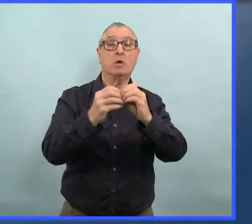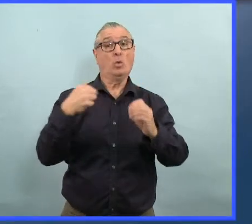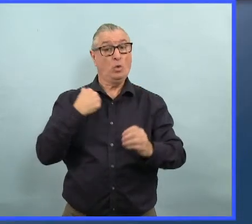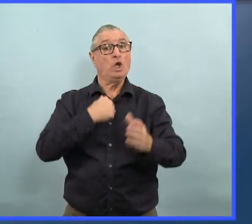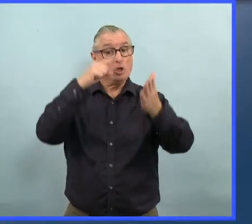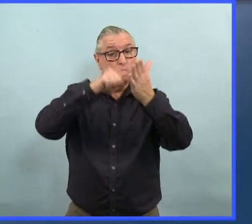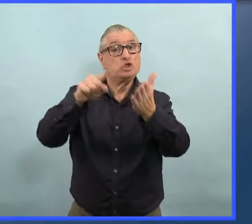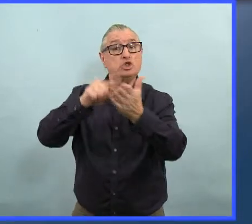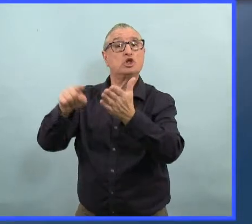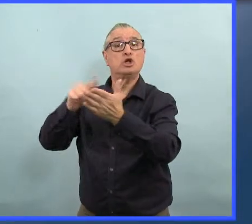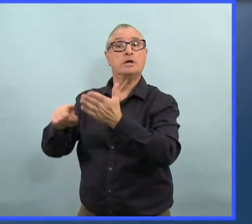from the brandon's son